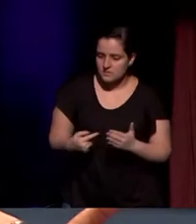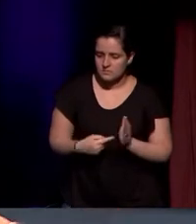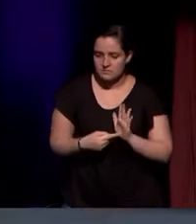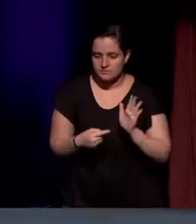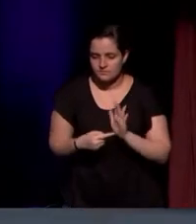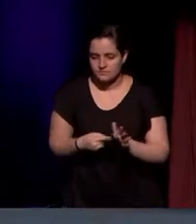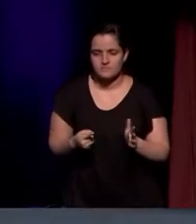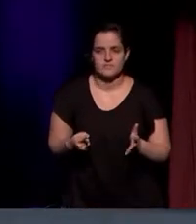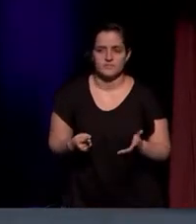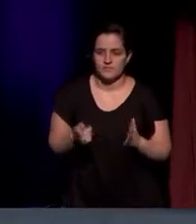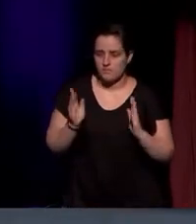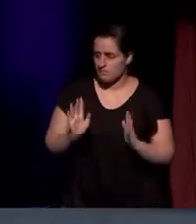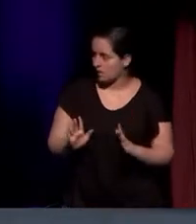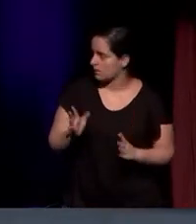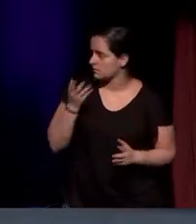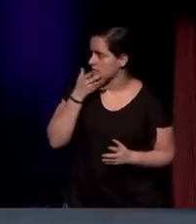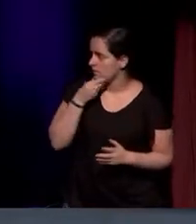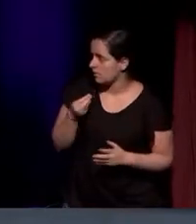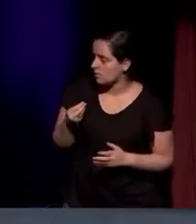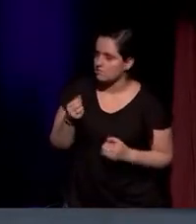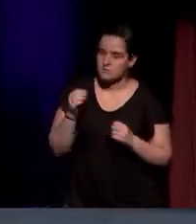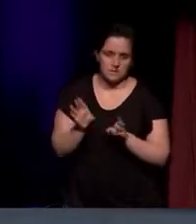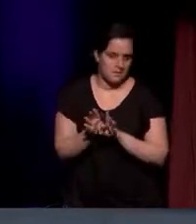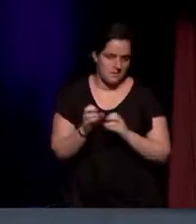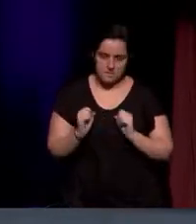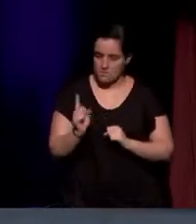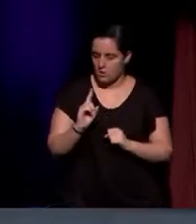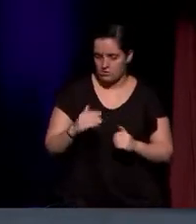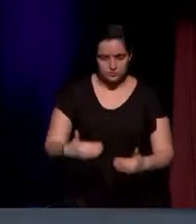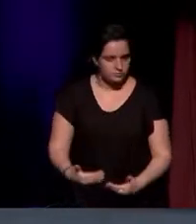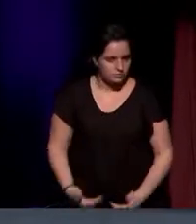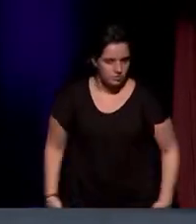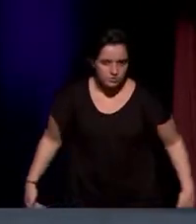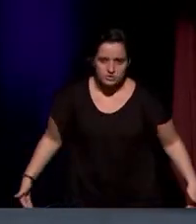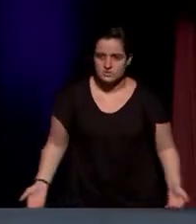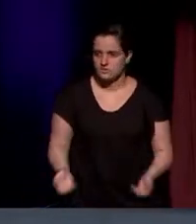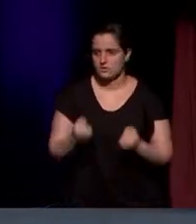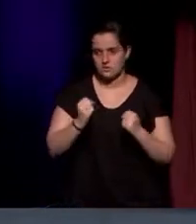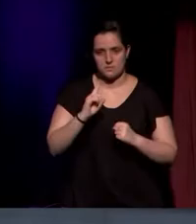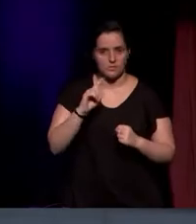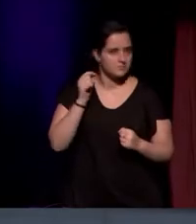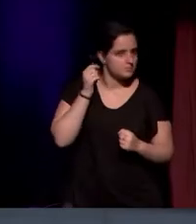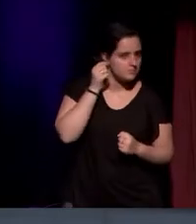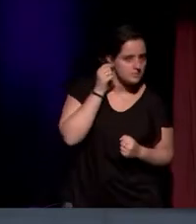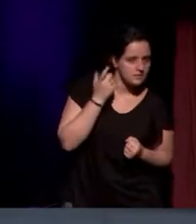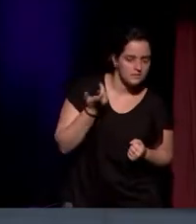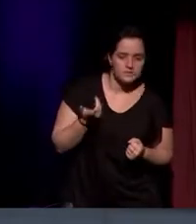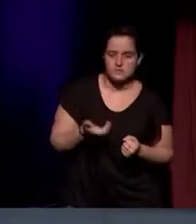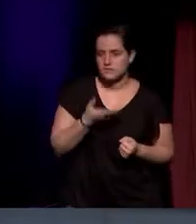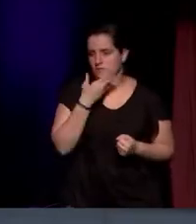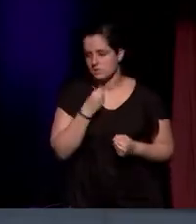but men cannot go in shorts too, men cannot go joking, men cannot go braiding.